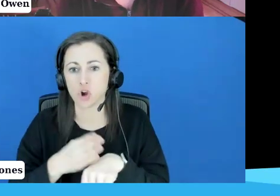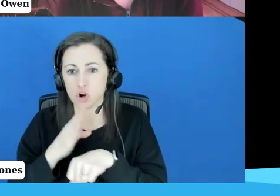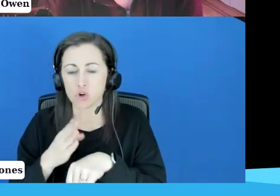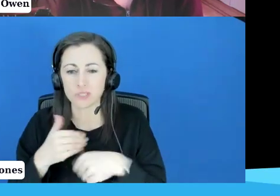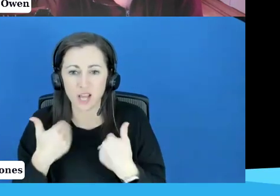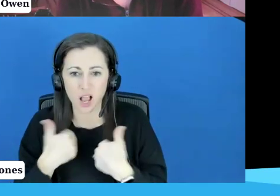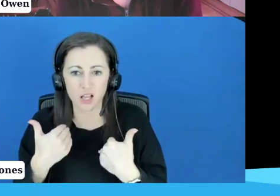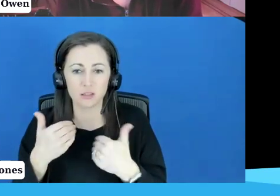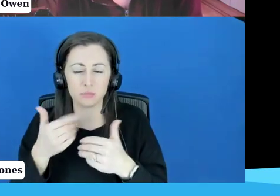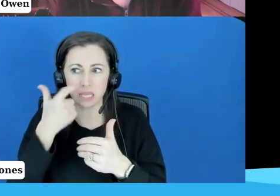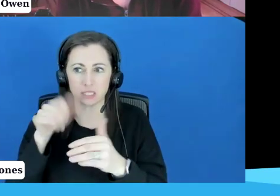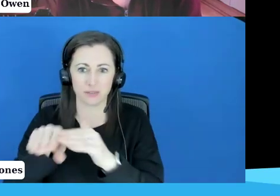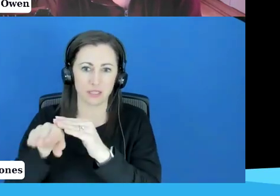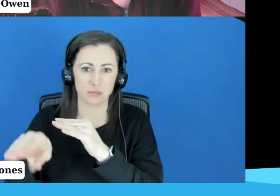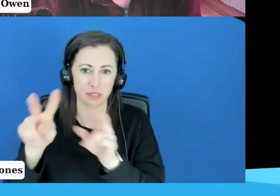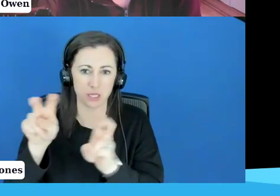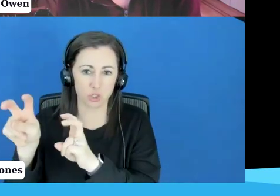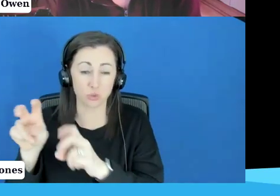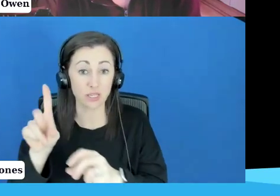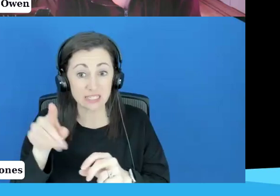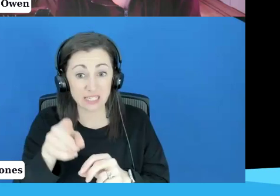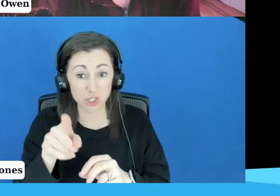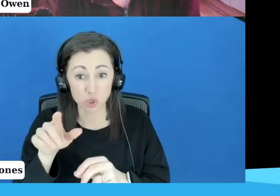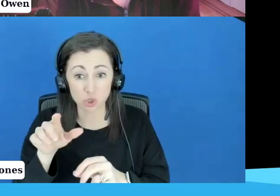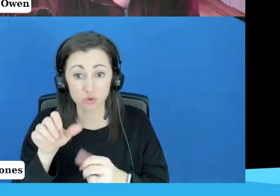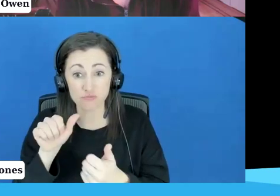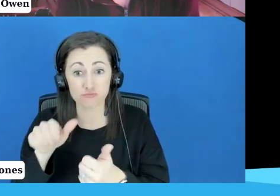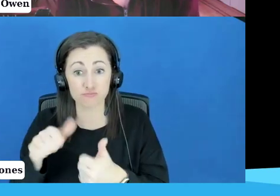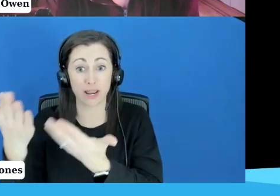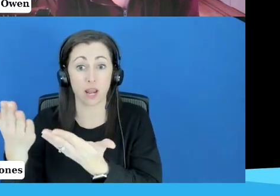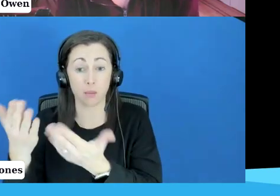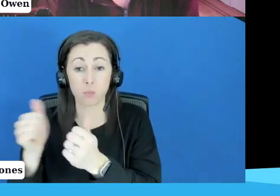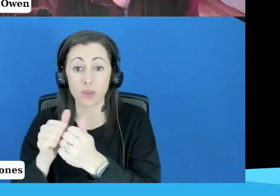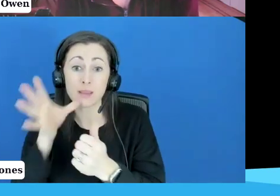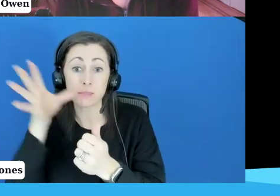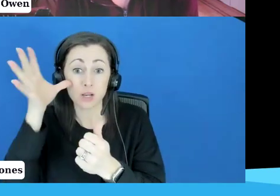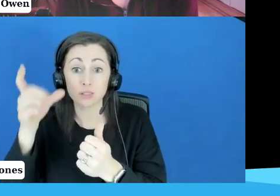Did either of you ever broach the topic with parents who sent invites to inaccessible venues?"